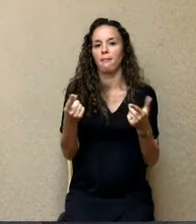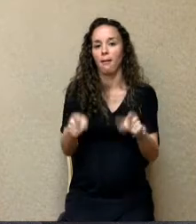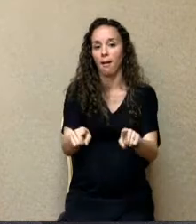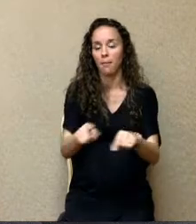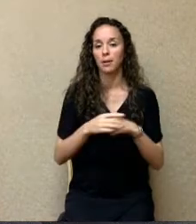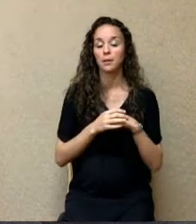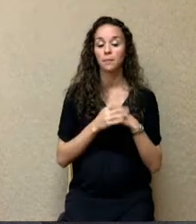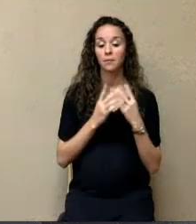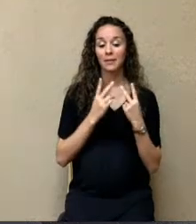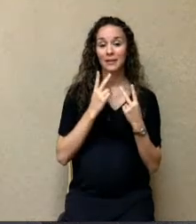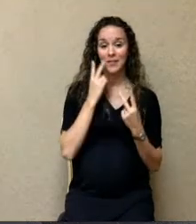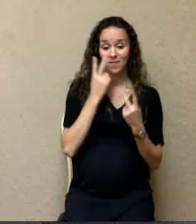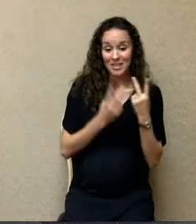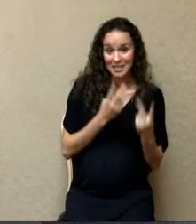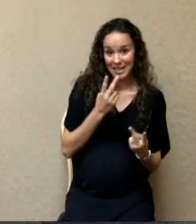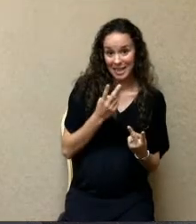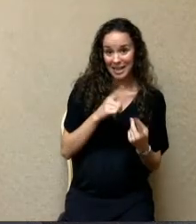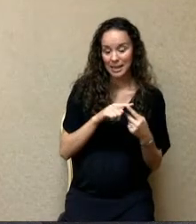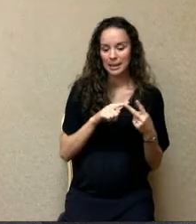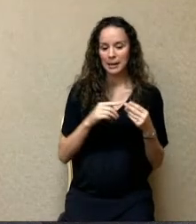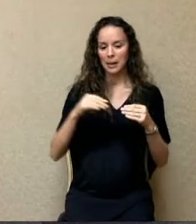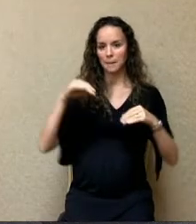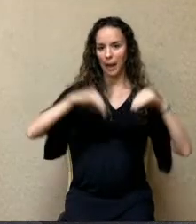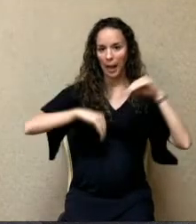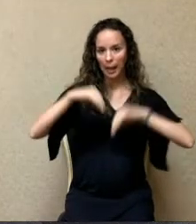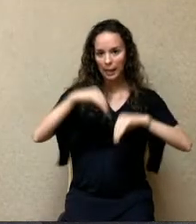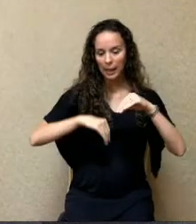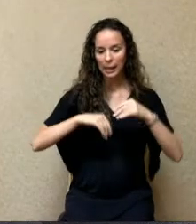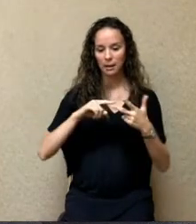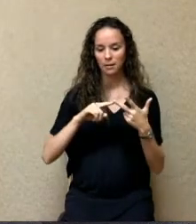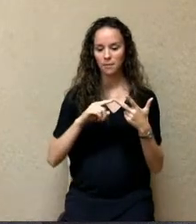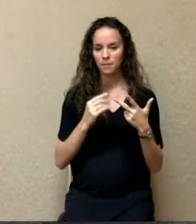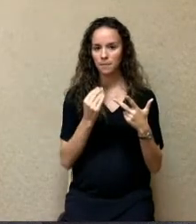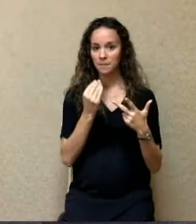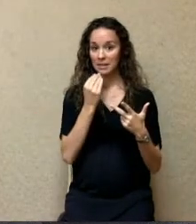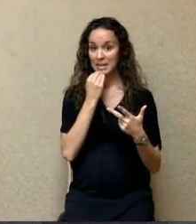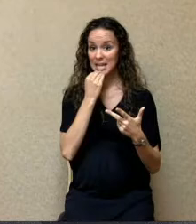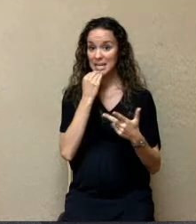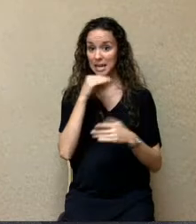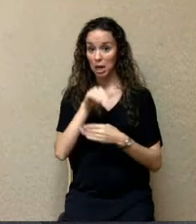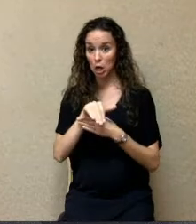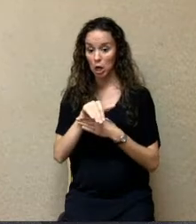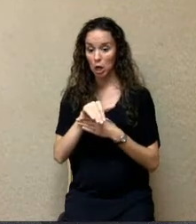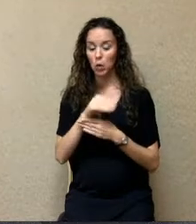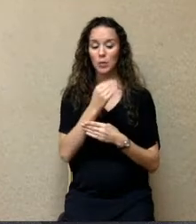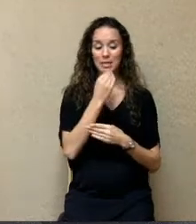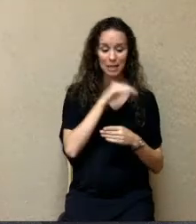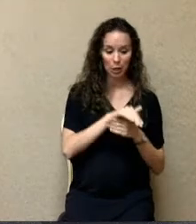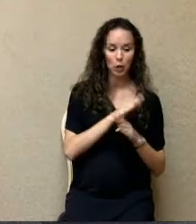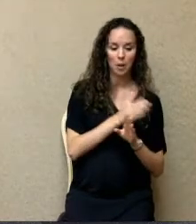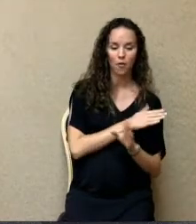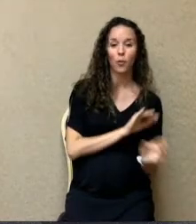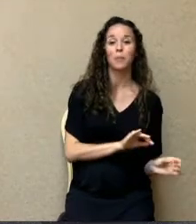So, visiting, packing, dinner. We had dinner before we actually moved there.